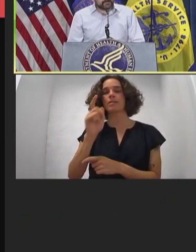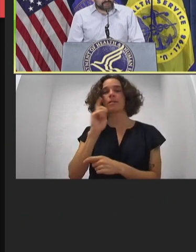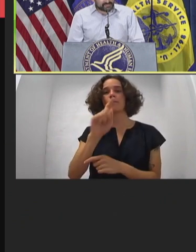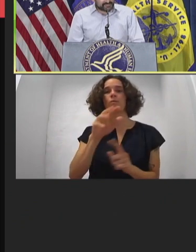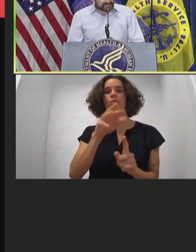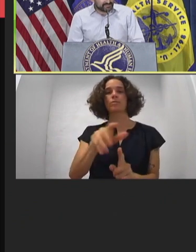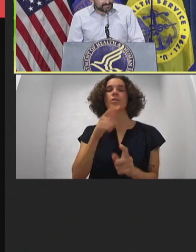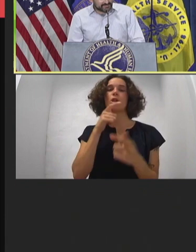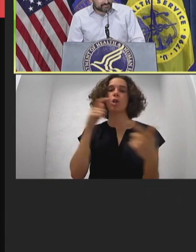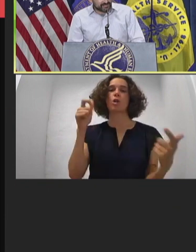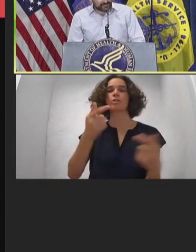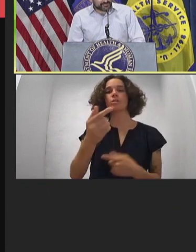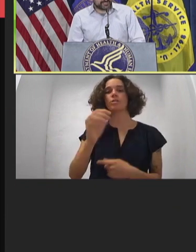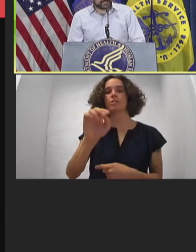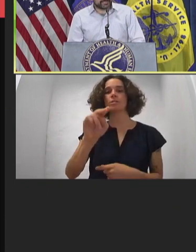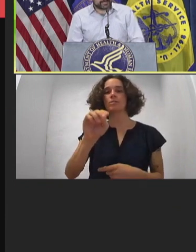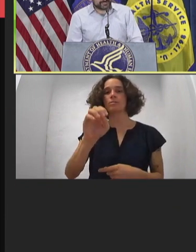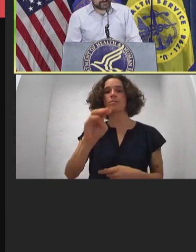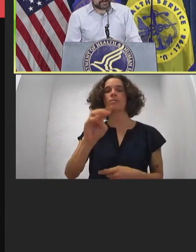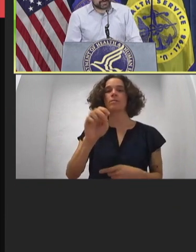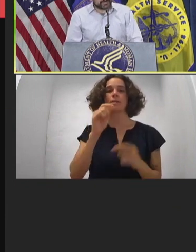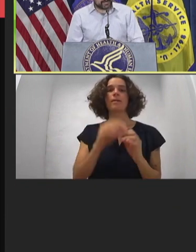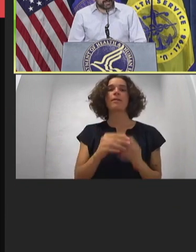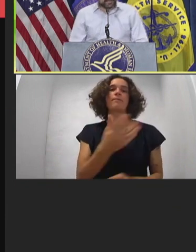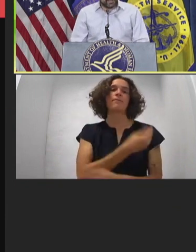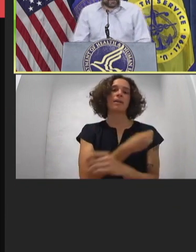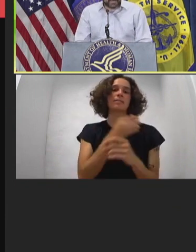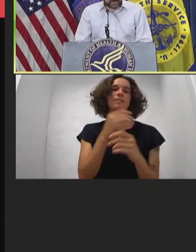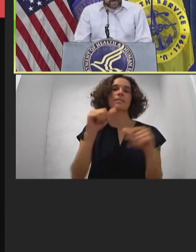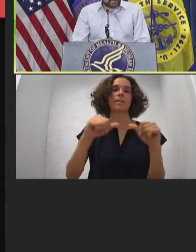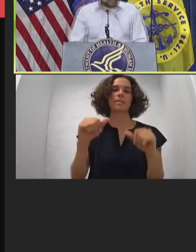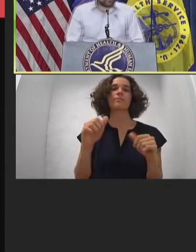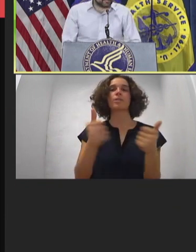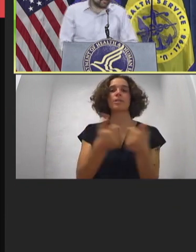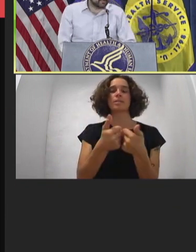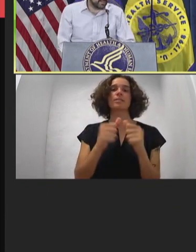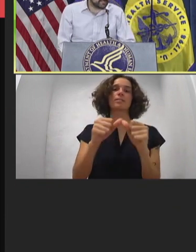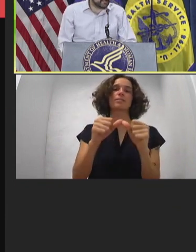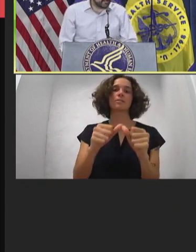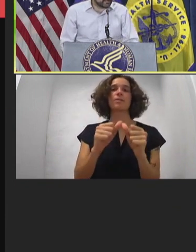vaccine scientific challenge that continues to be a major obstacle for TB vaccinology,